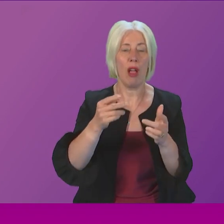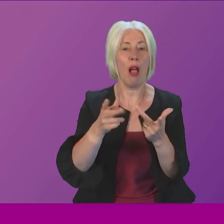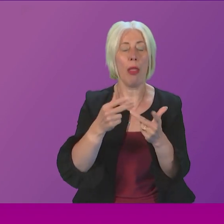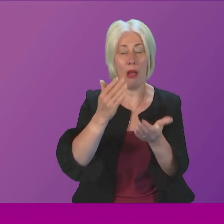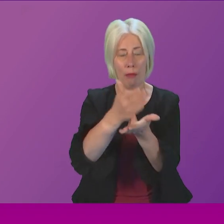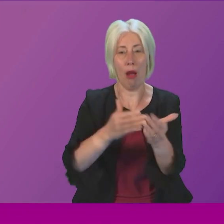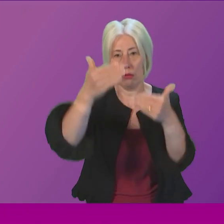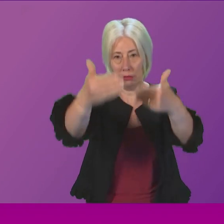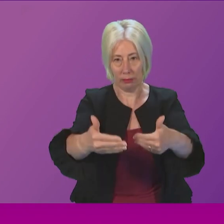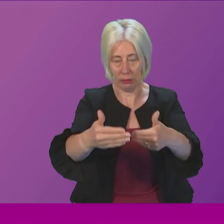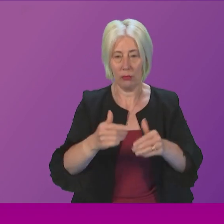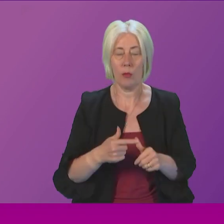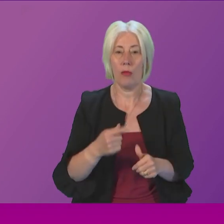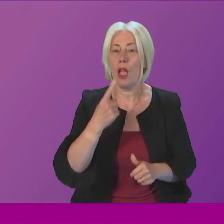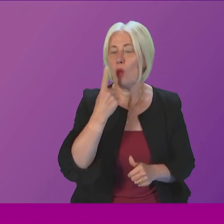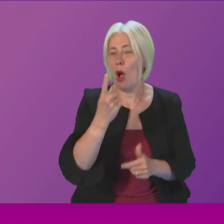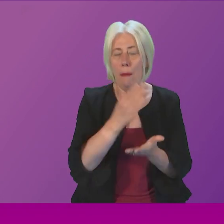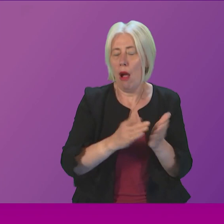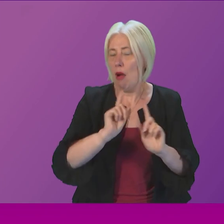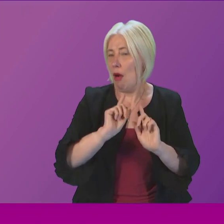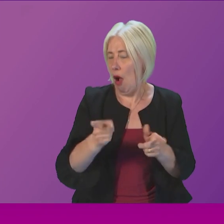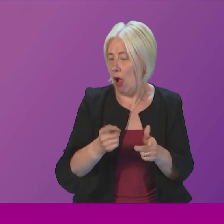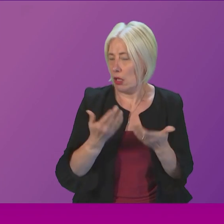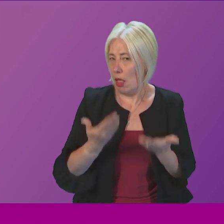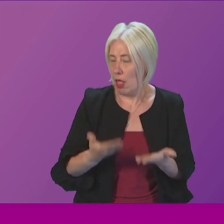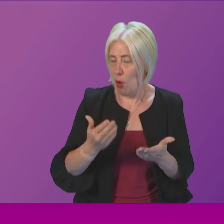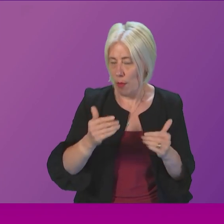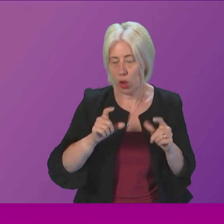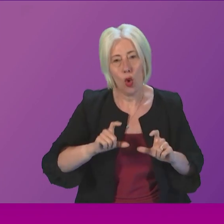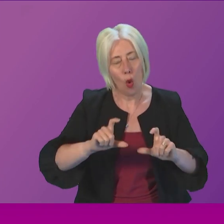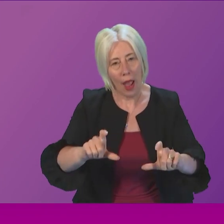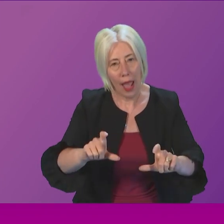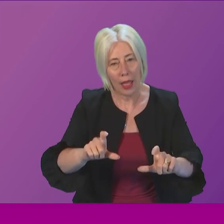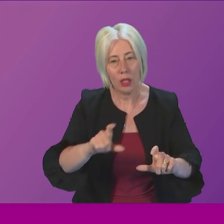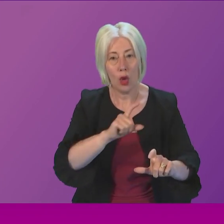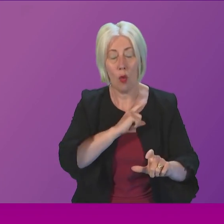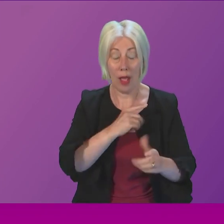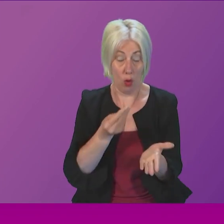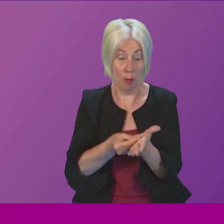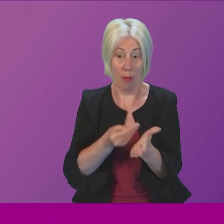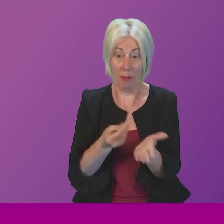She made it clear that it could not go ahead because of our obligations in respect of public finance.